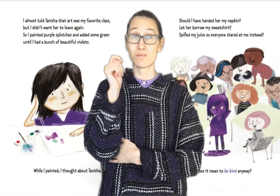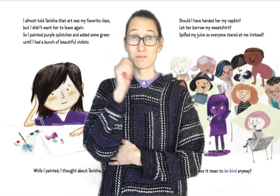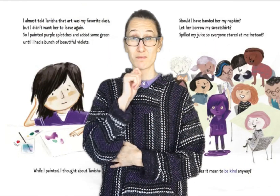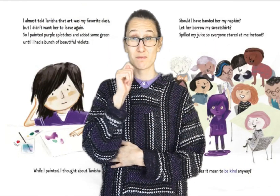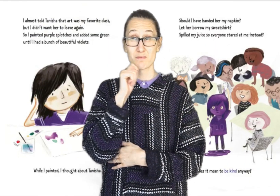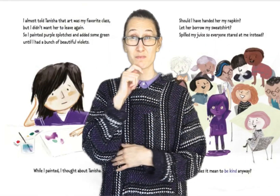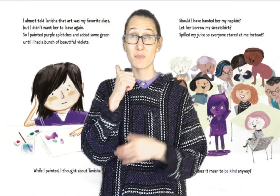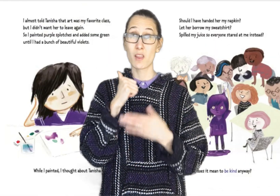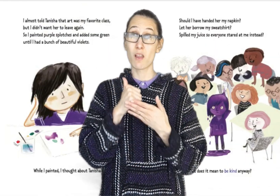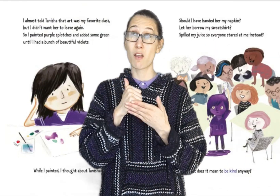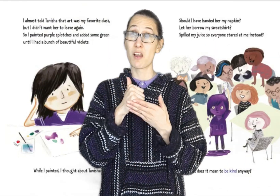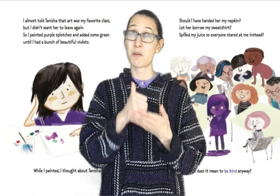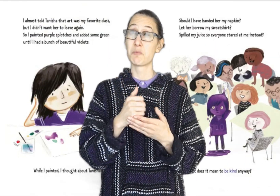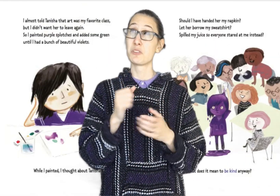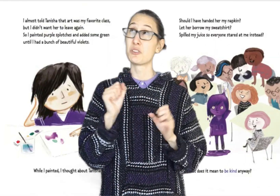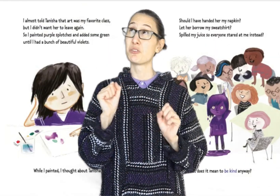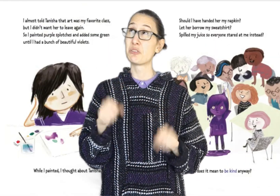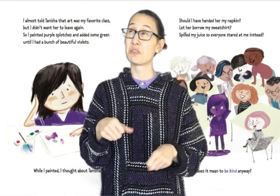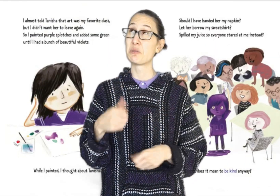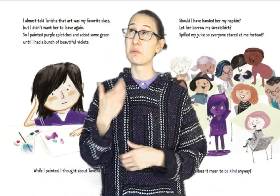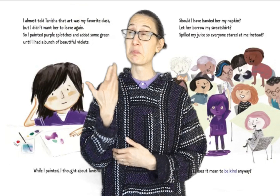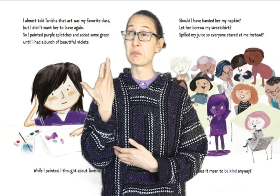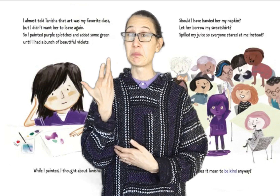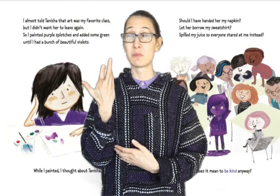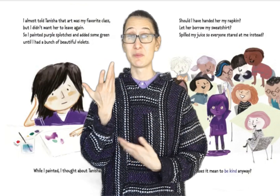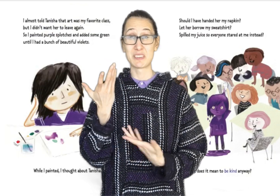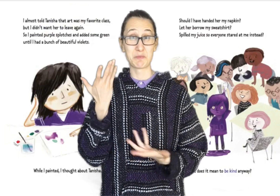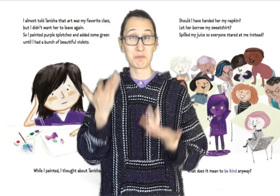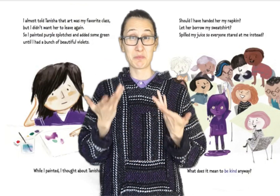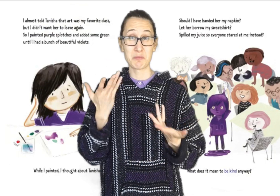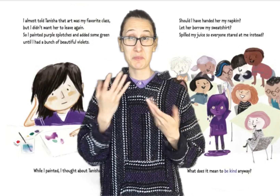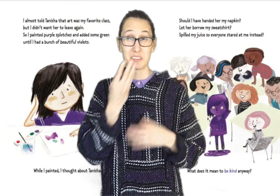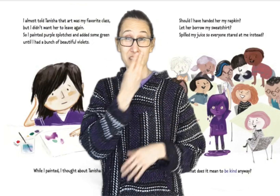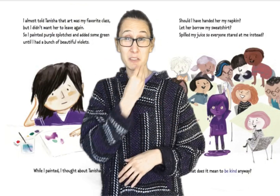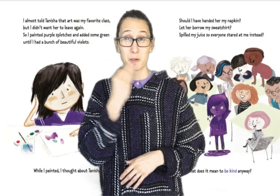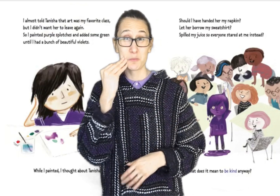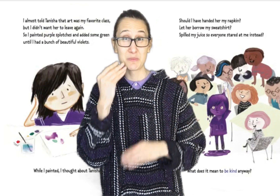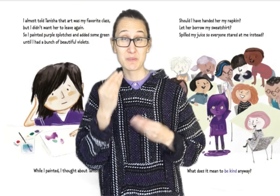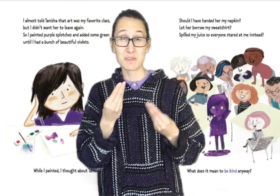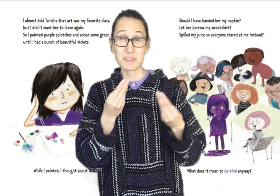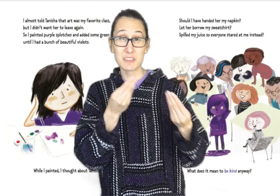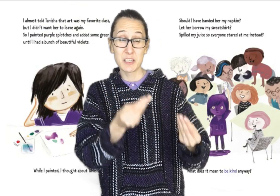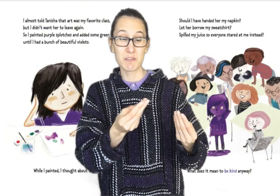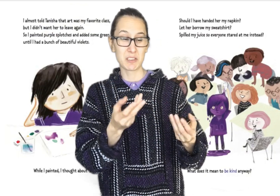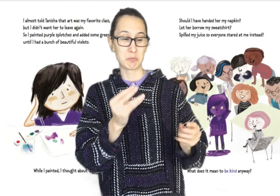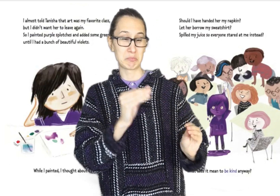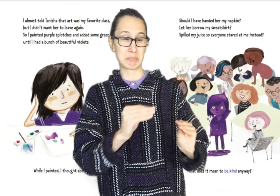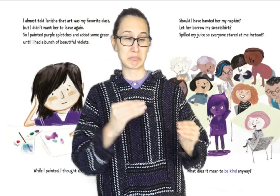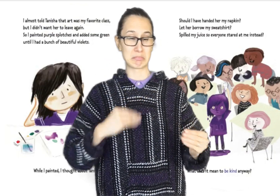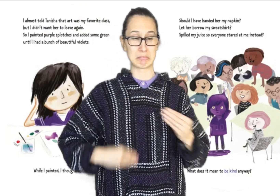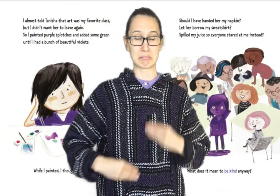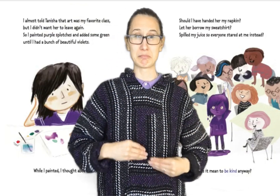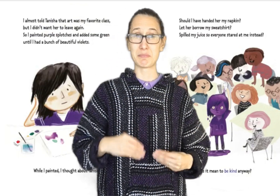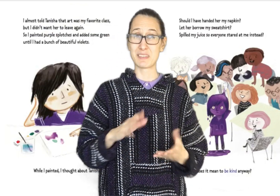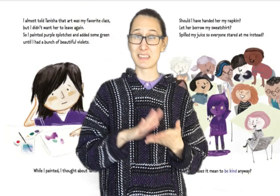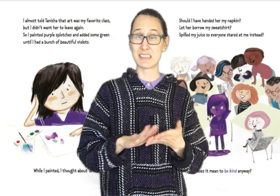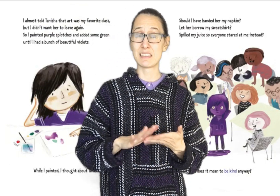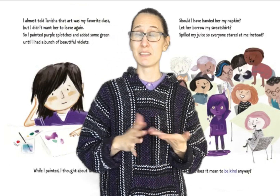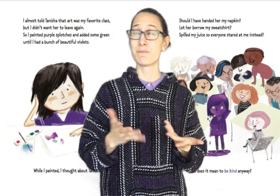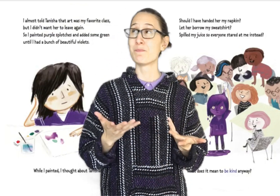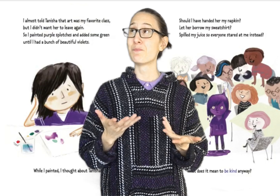Should I have handed her my napkin?